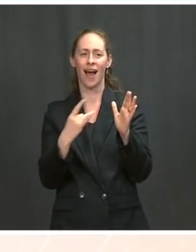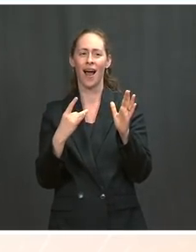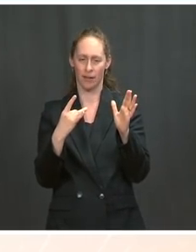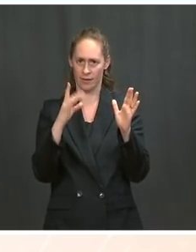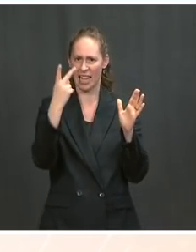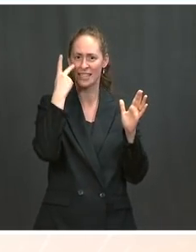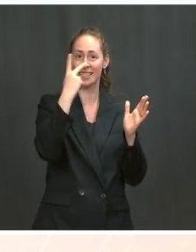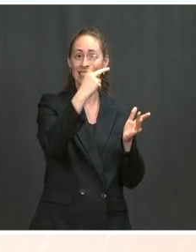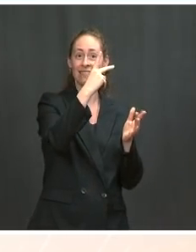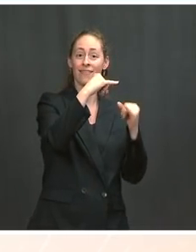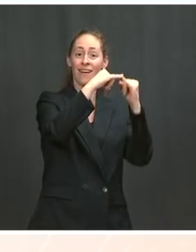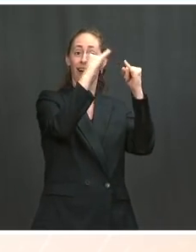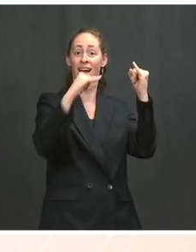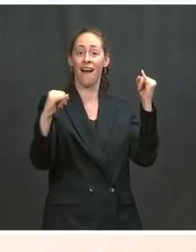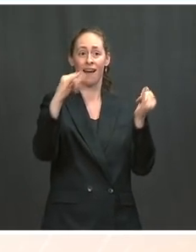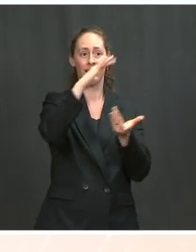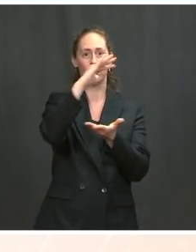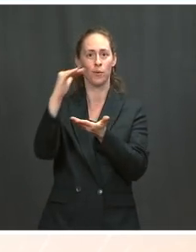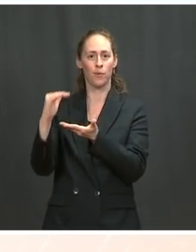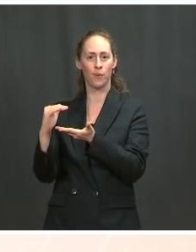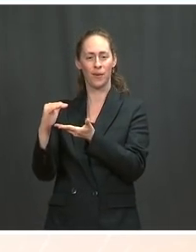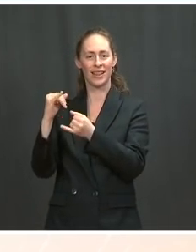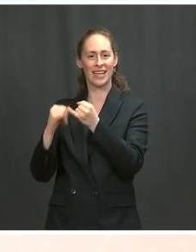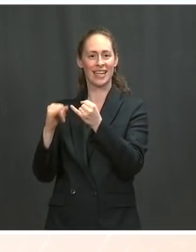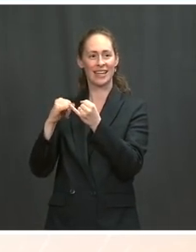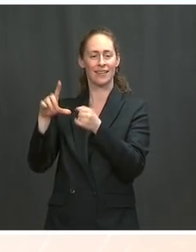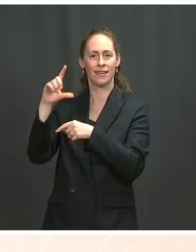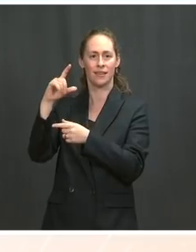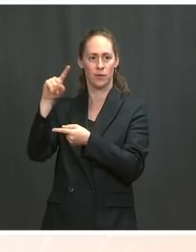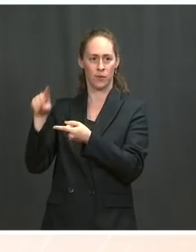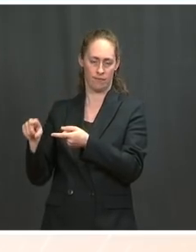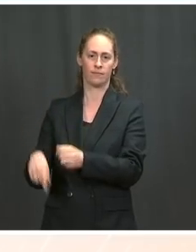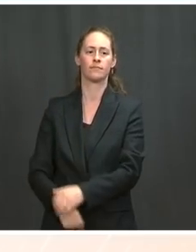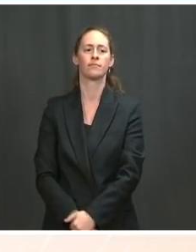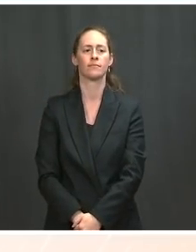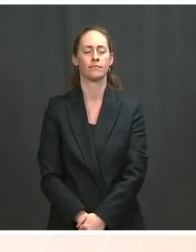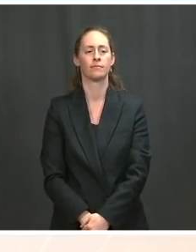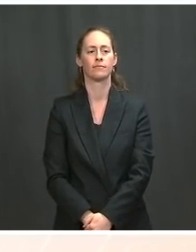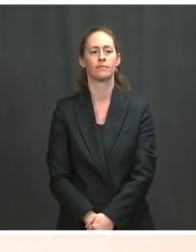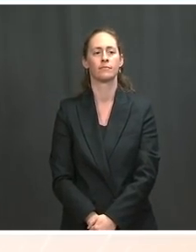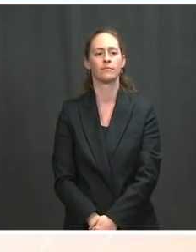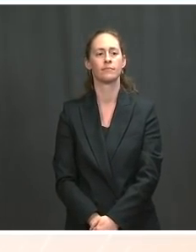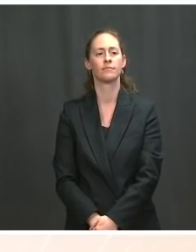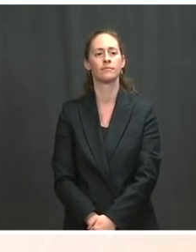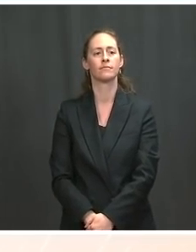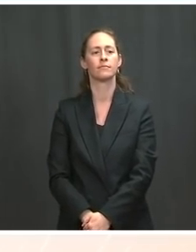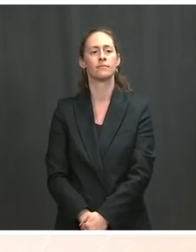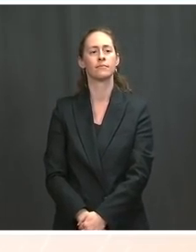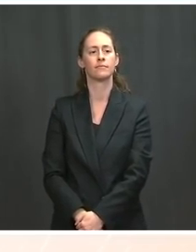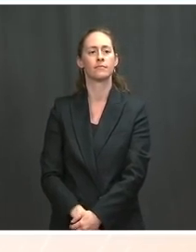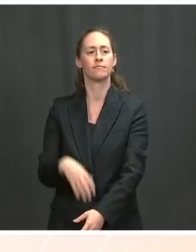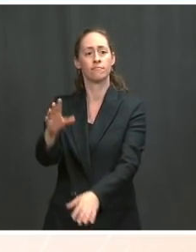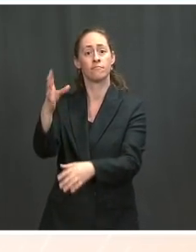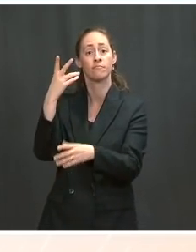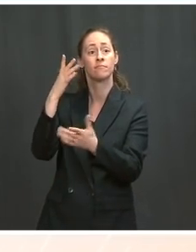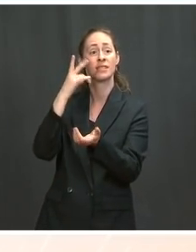And over the last three months, employment growth has averaged 500,000 jobs per month -- eight times the number of new jobs created per month,